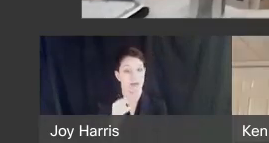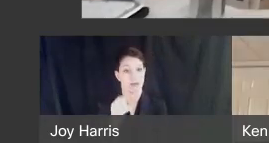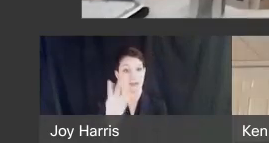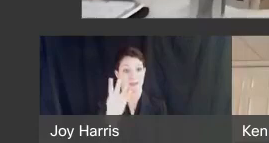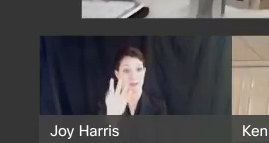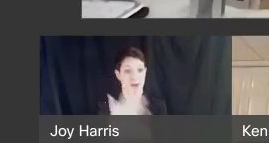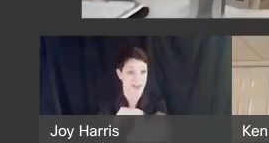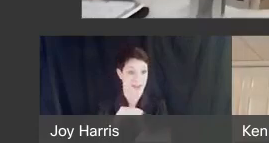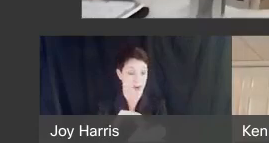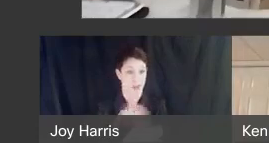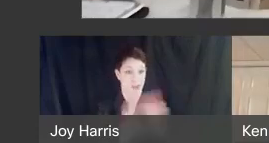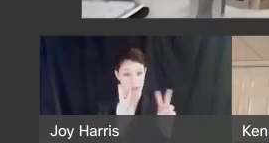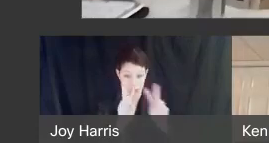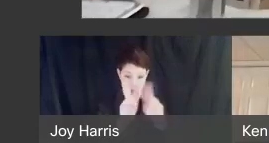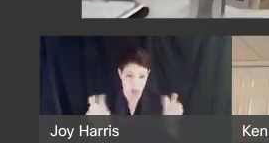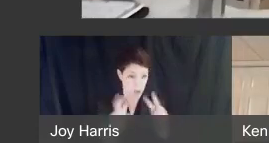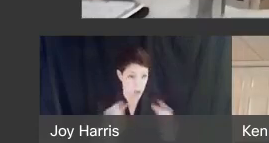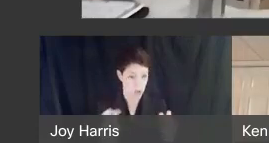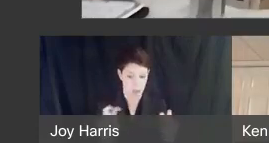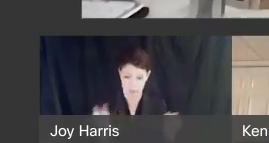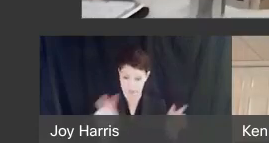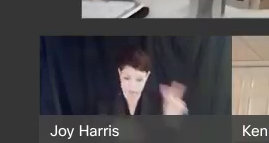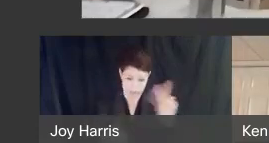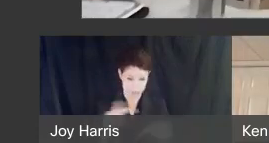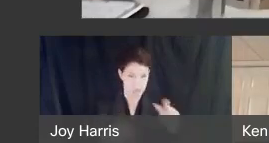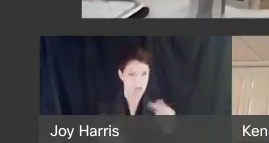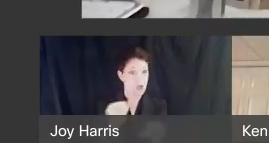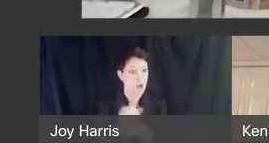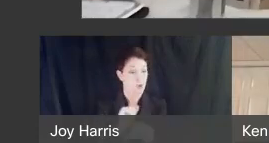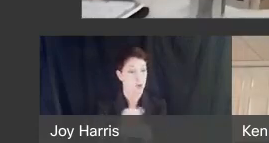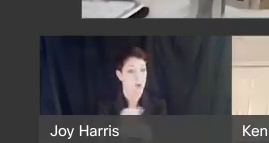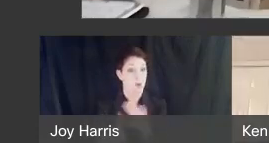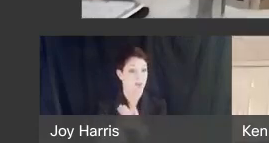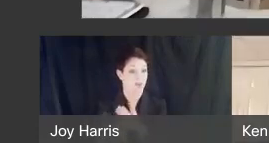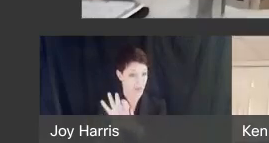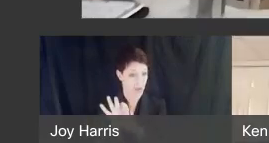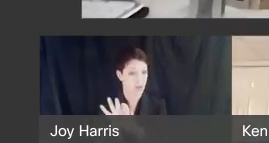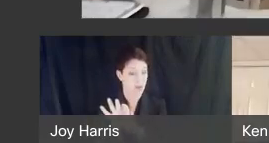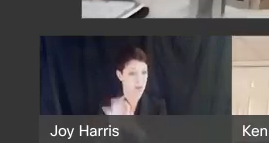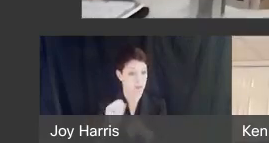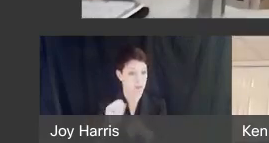all the work that we're doing in terms of where we have located our mass vaccination sites, whether